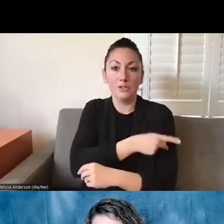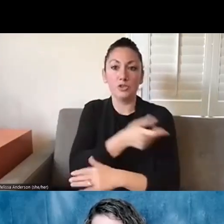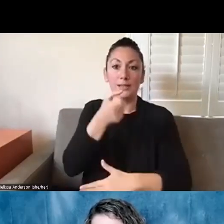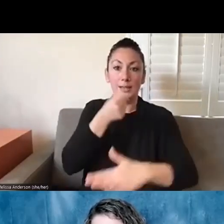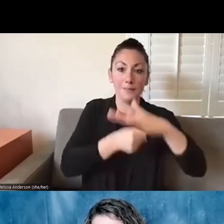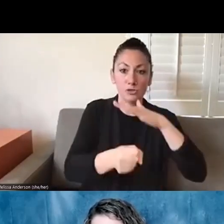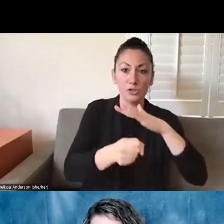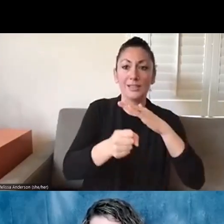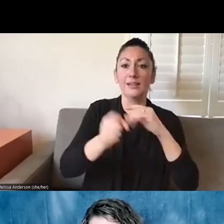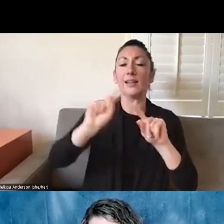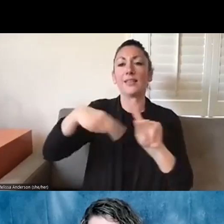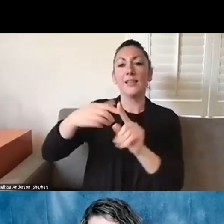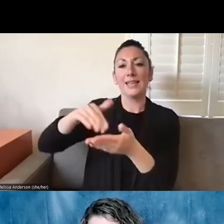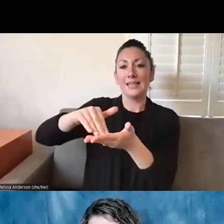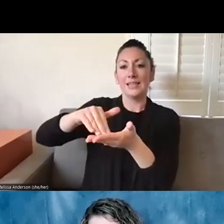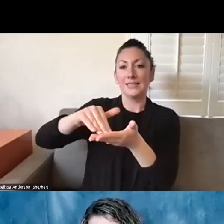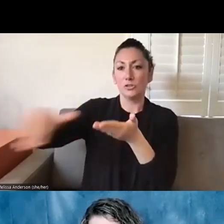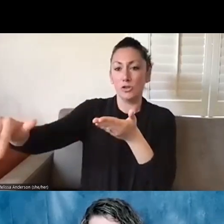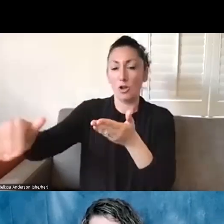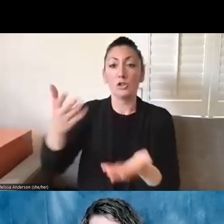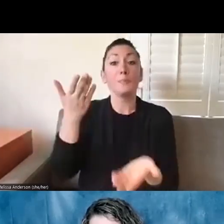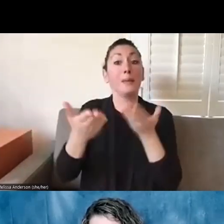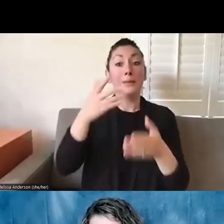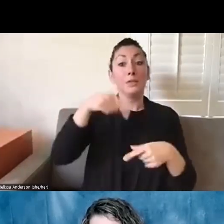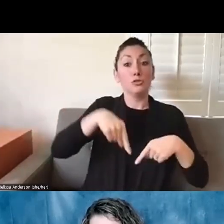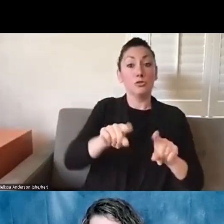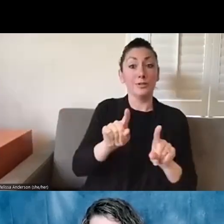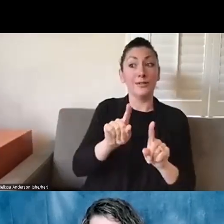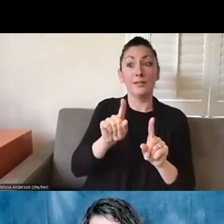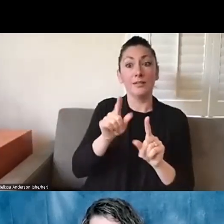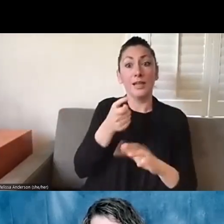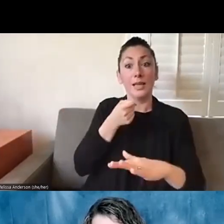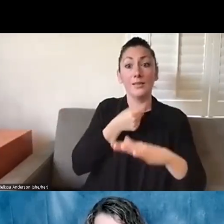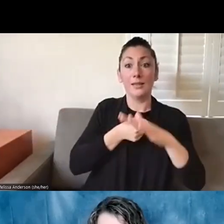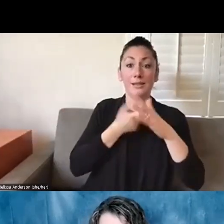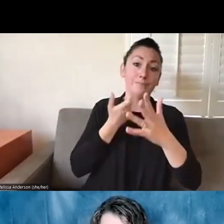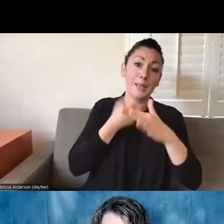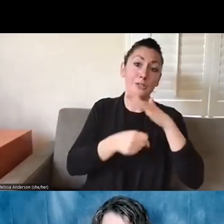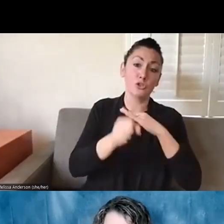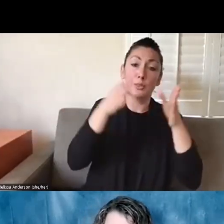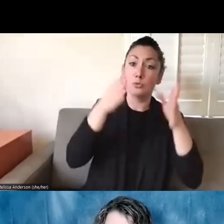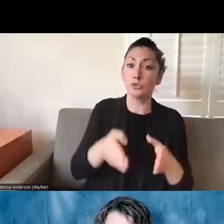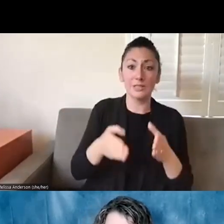Also, when we think about inpatient admissions and then the discharge process,